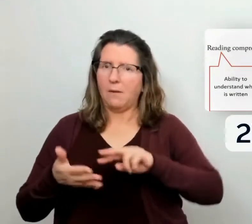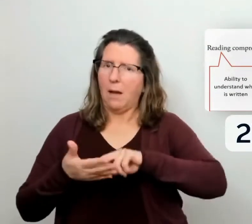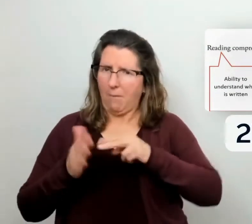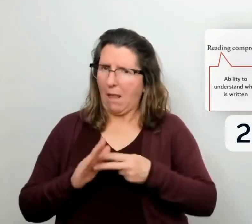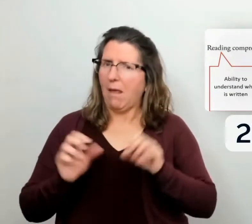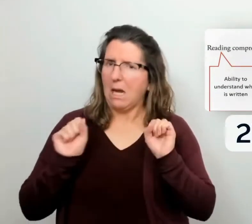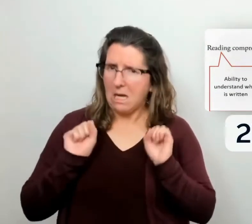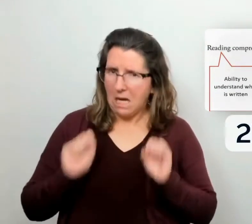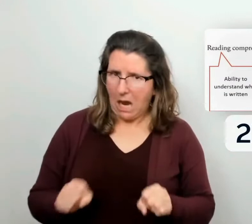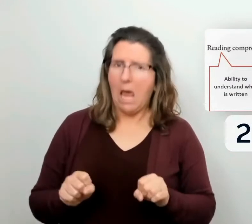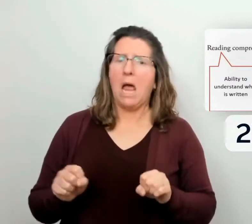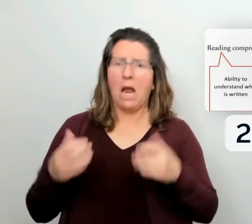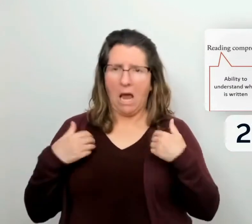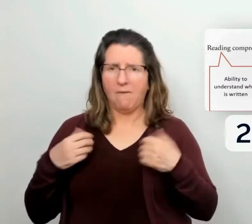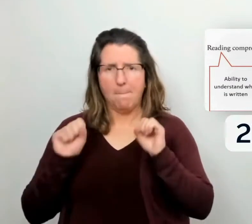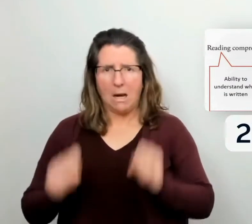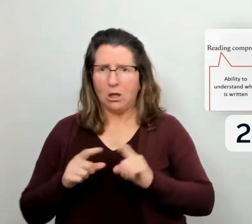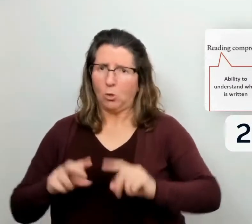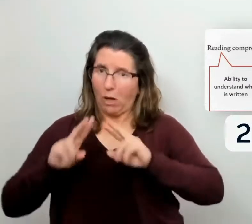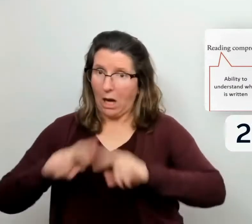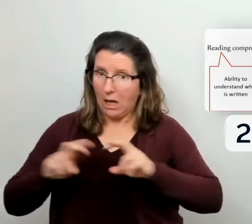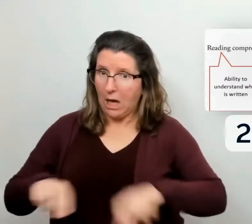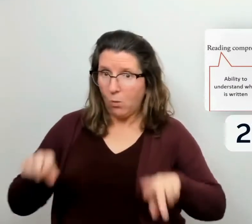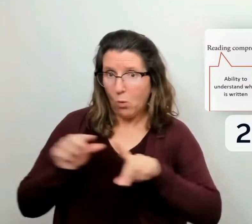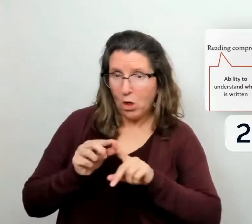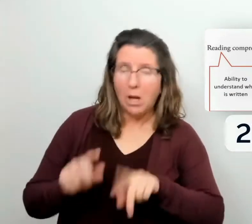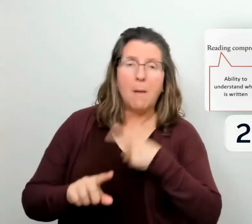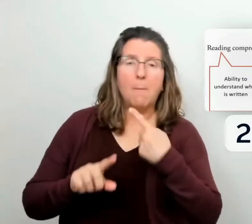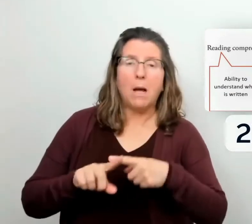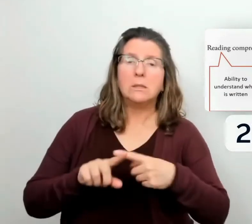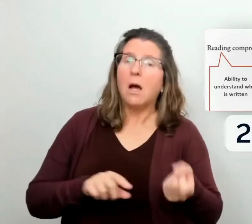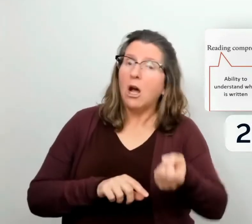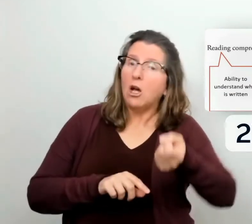In this case they still have the ability to speak and understand the spoken language,